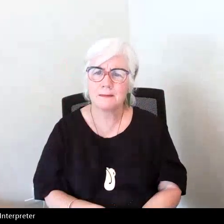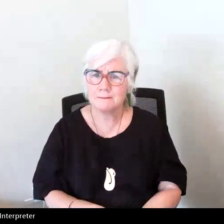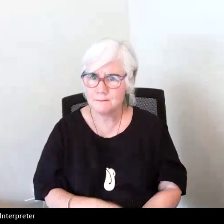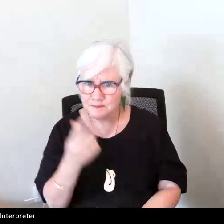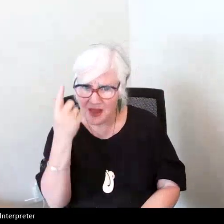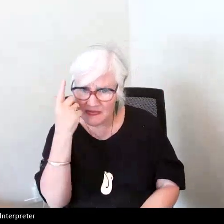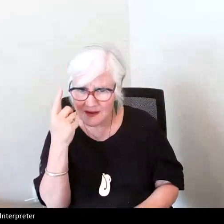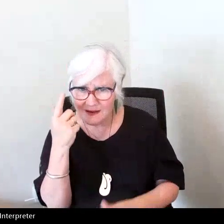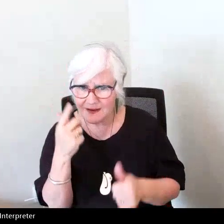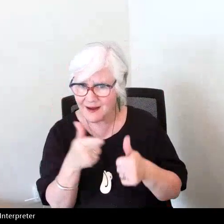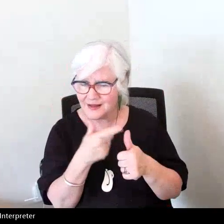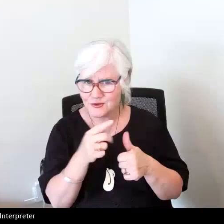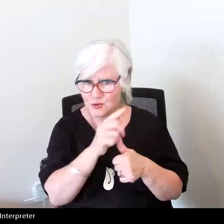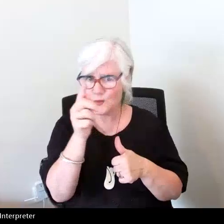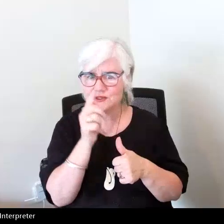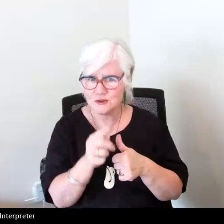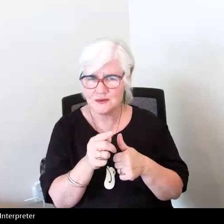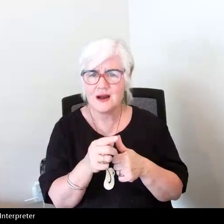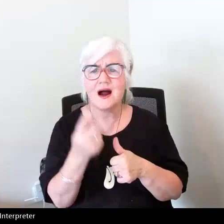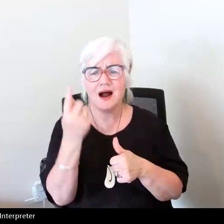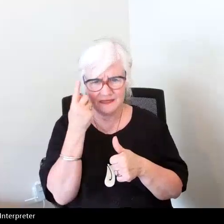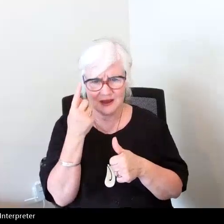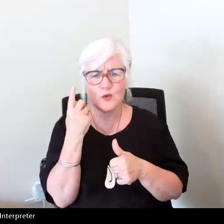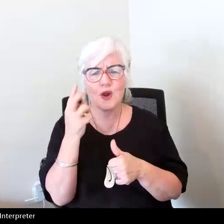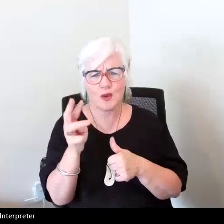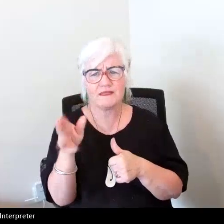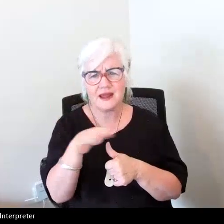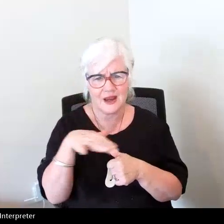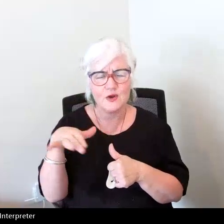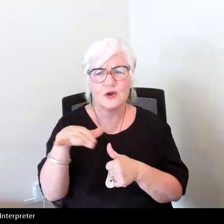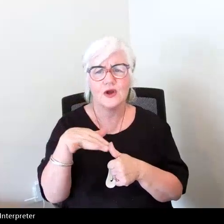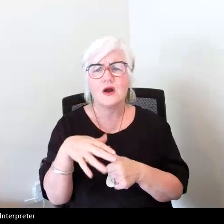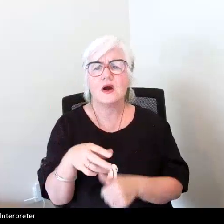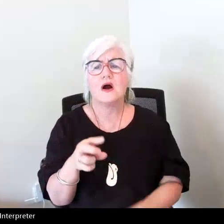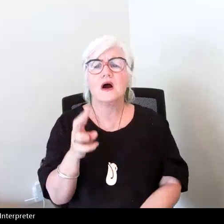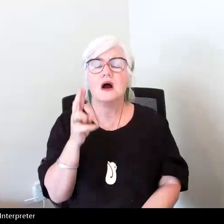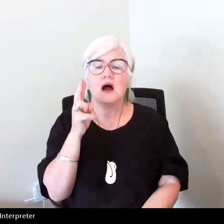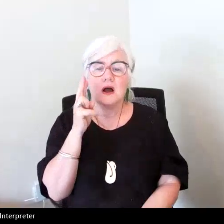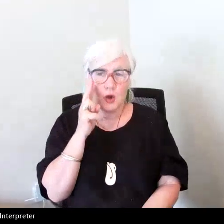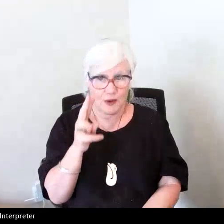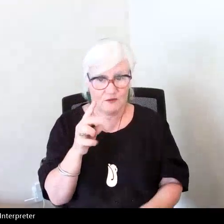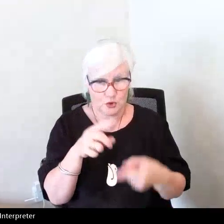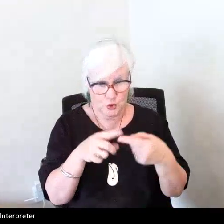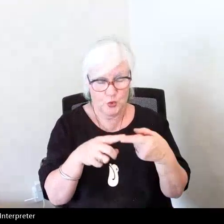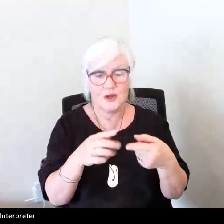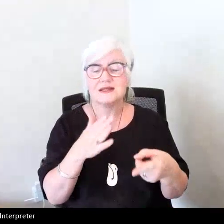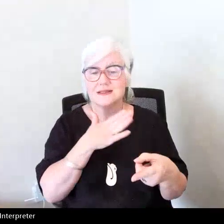what are the most important thing we are looking for? Yes, they're looking for safety, quality,